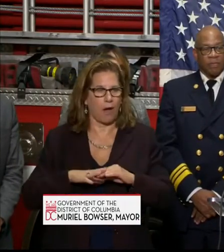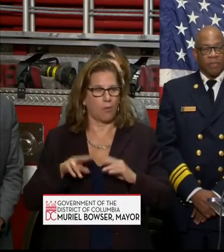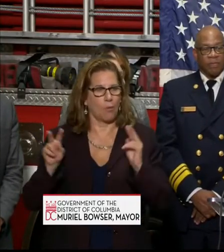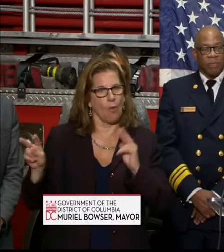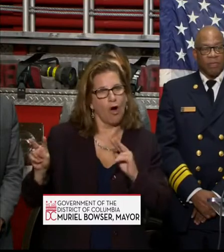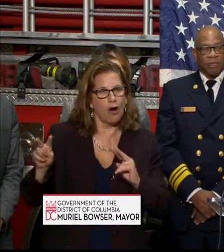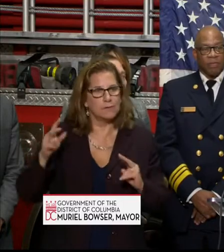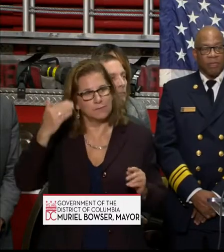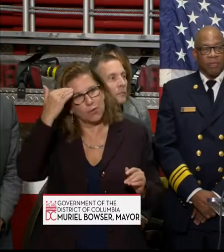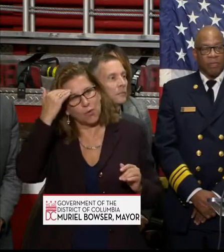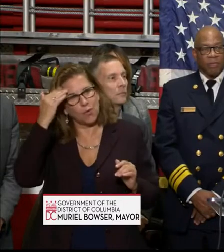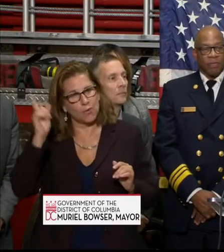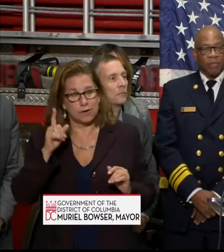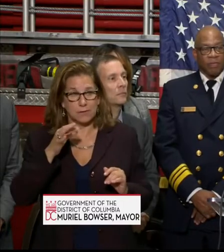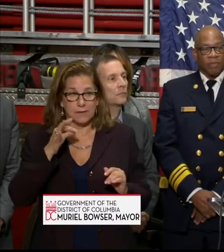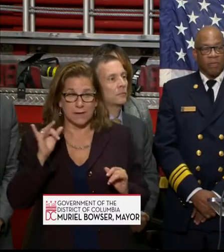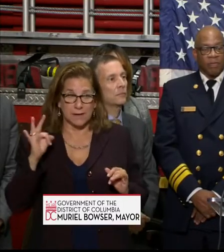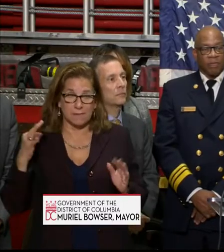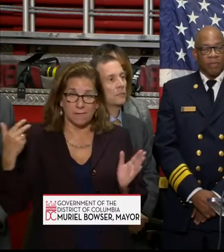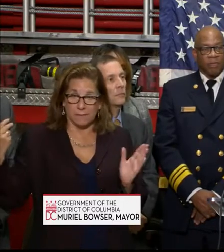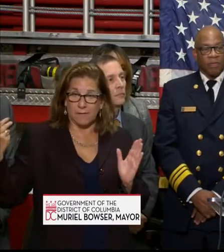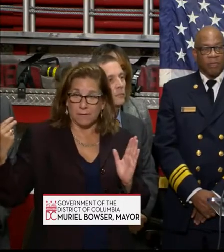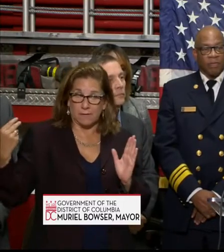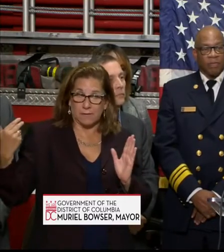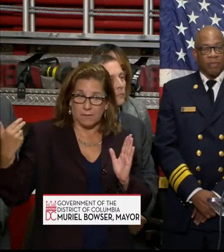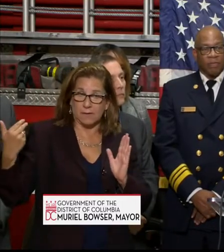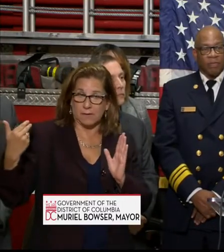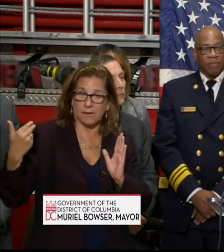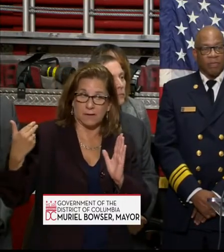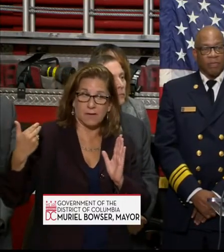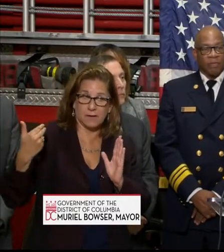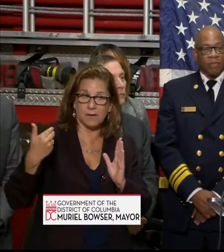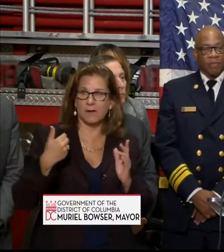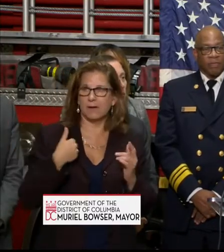ON, WE WILL HAVE A BETTER SENSE OF ITS POTENTIAL IMPACT ON D.C.